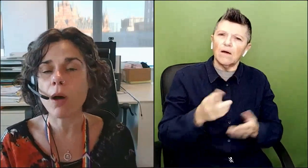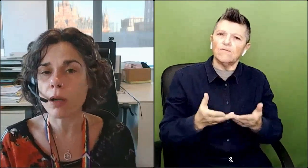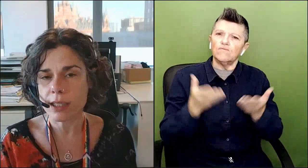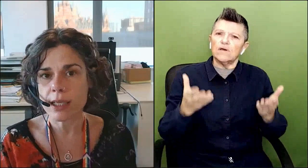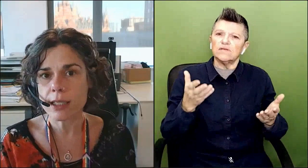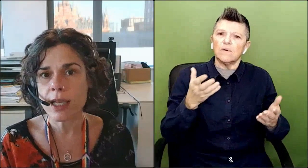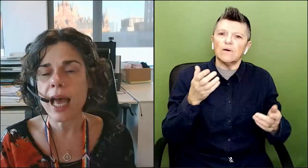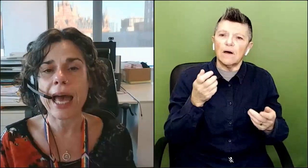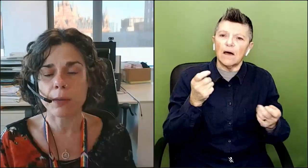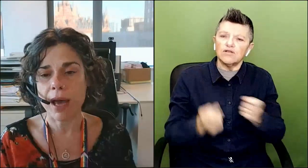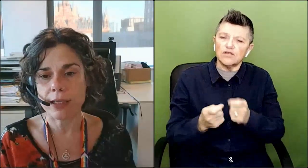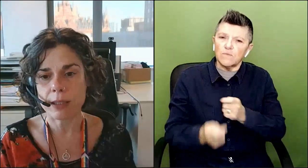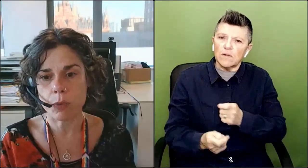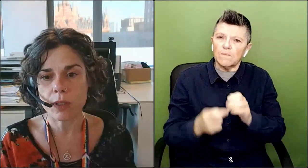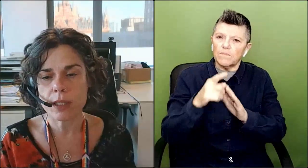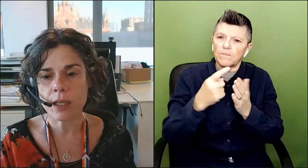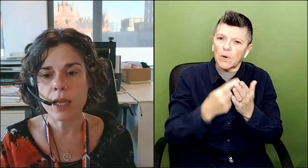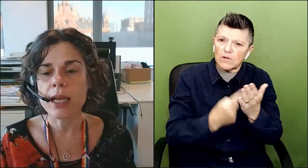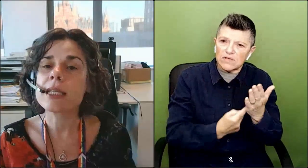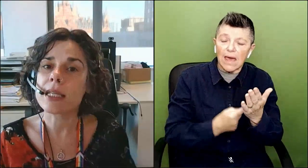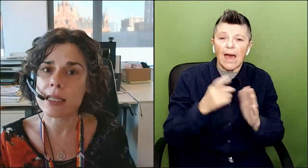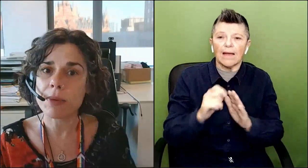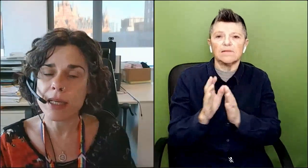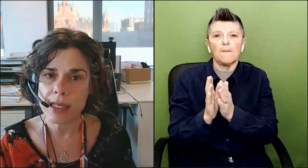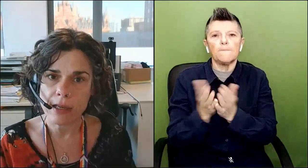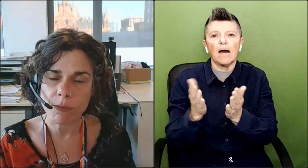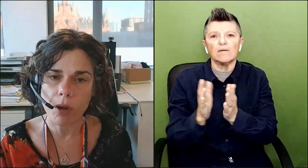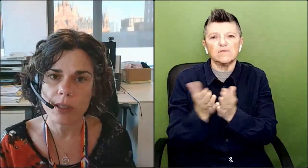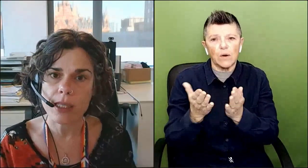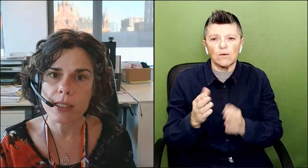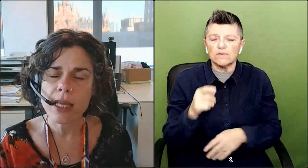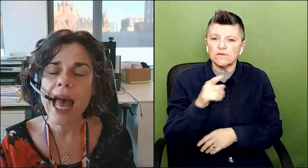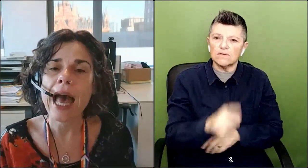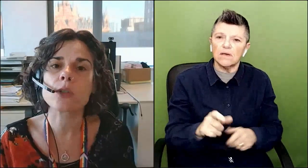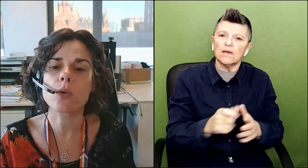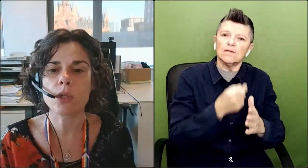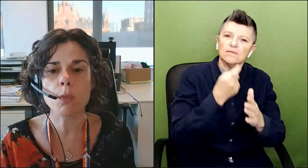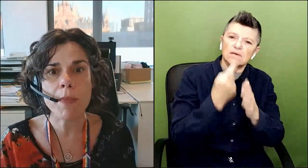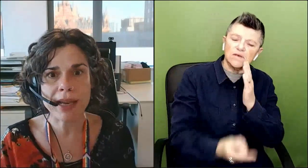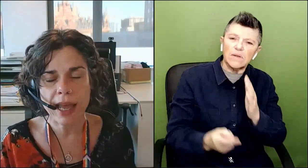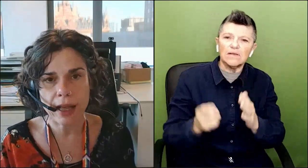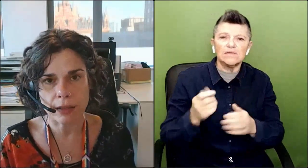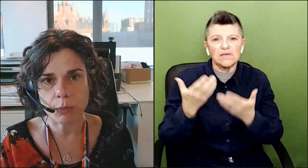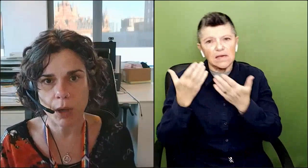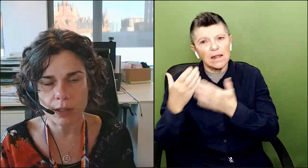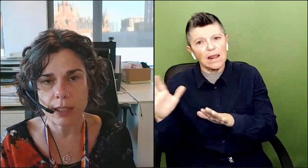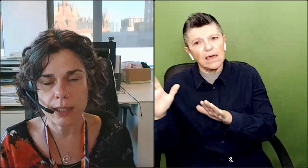policies and passports, disability [indiscernible] policies and also mental health policies.